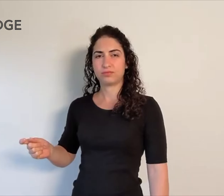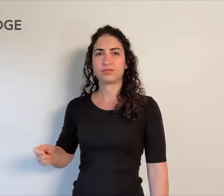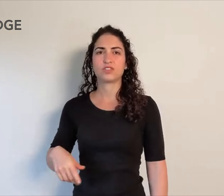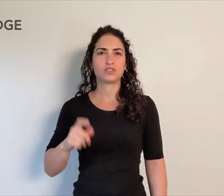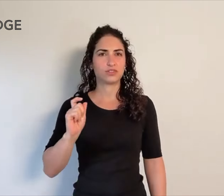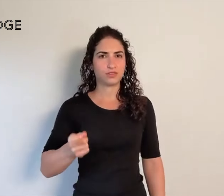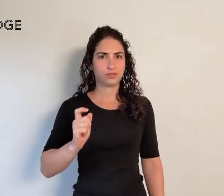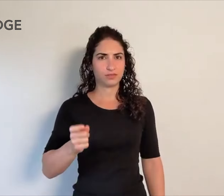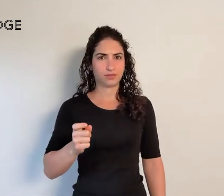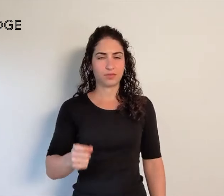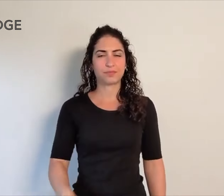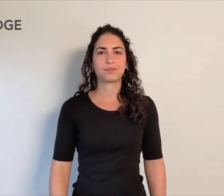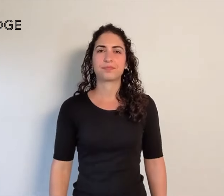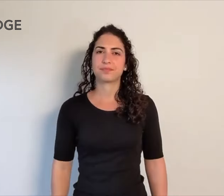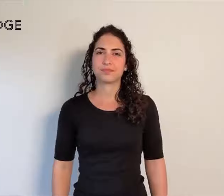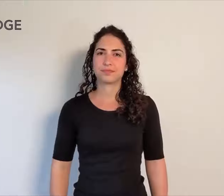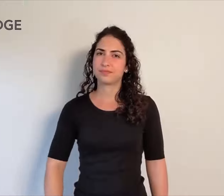JUDGE